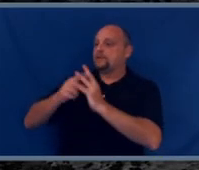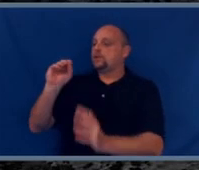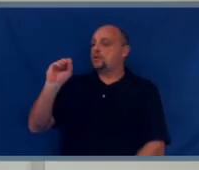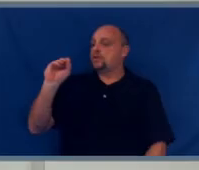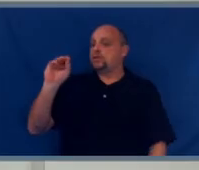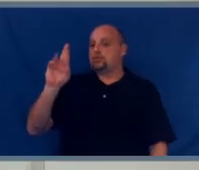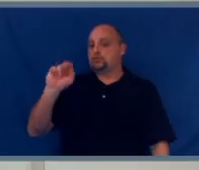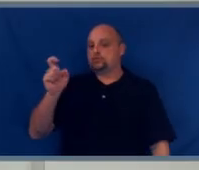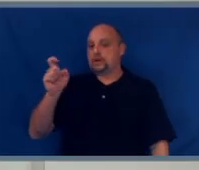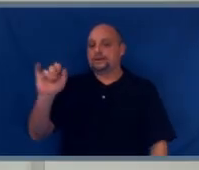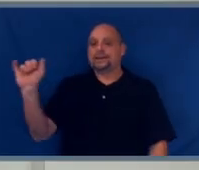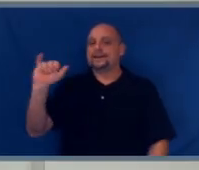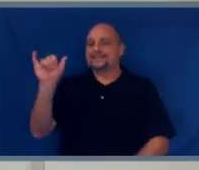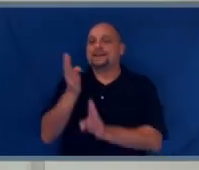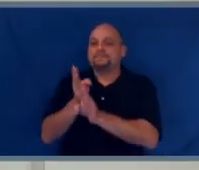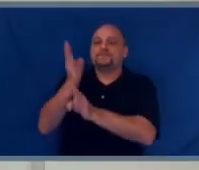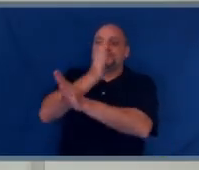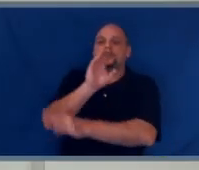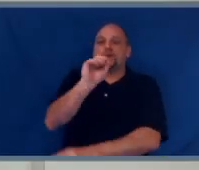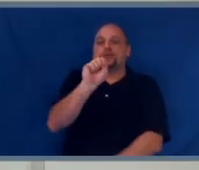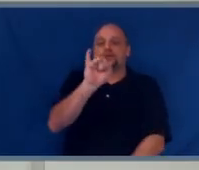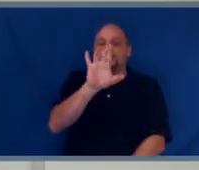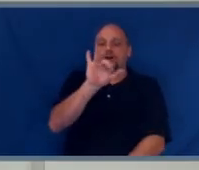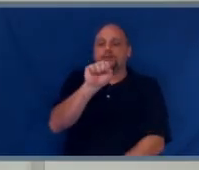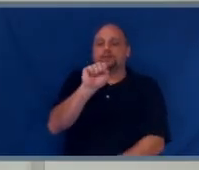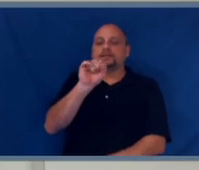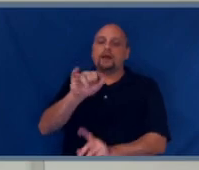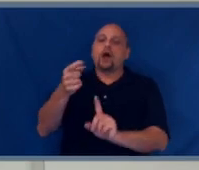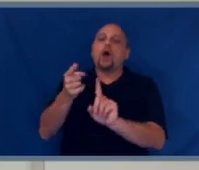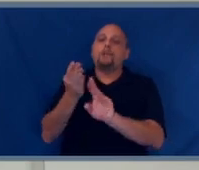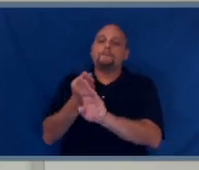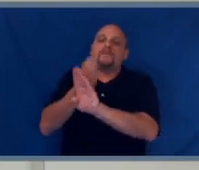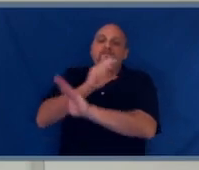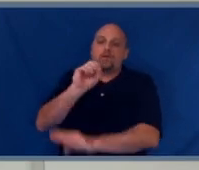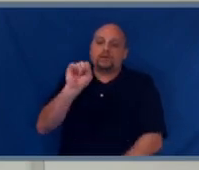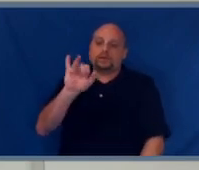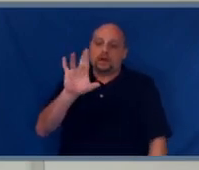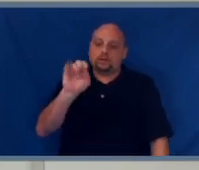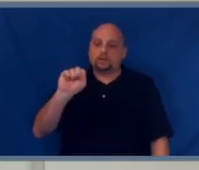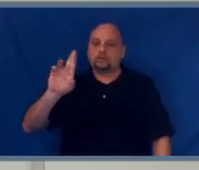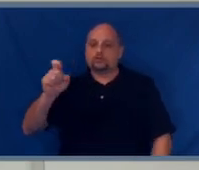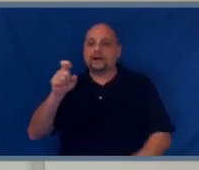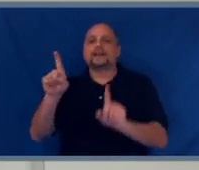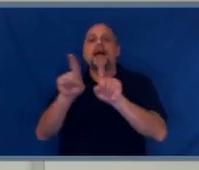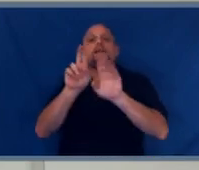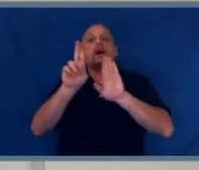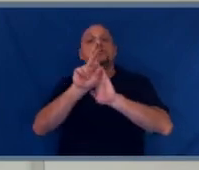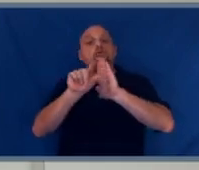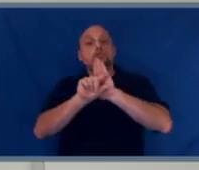I'D LIKE TO GET YOUR THOUGHTS.